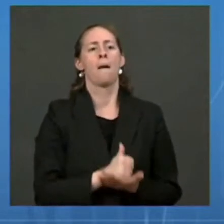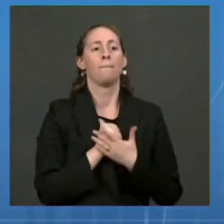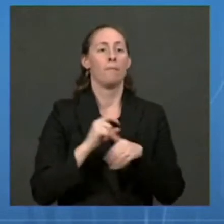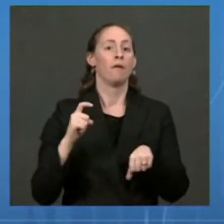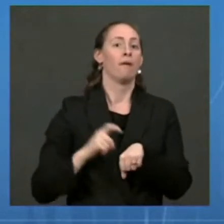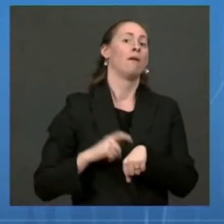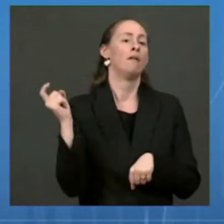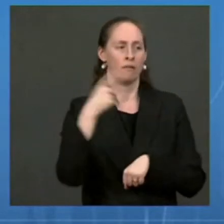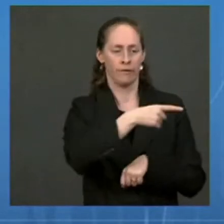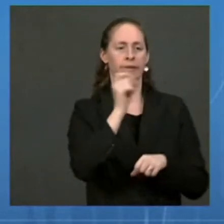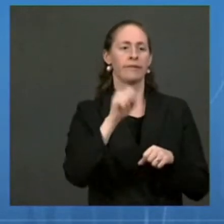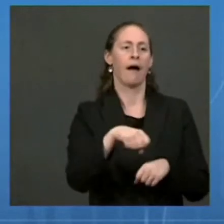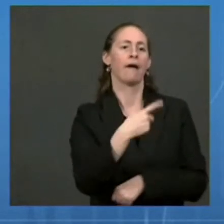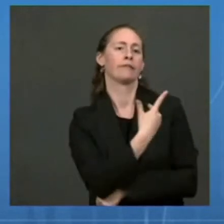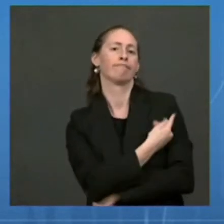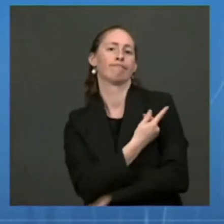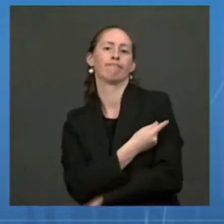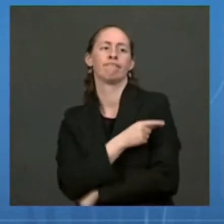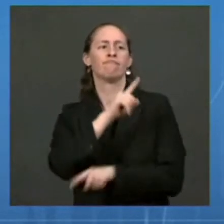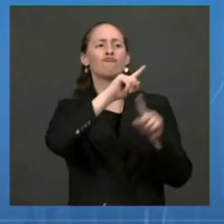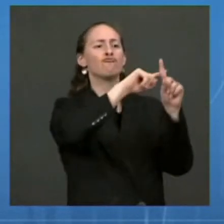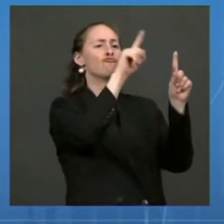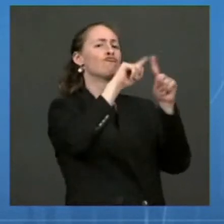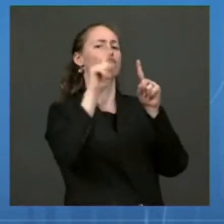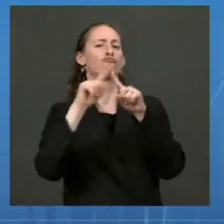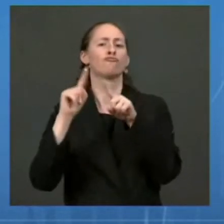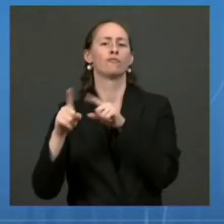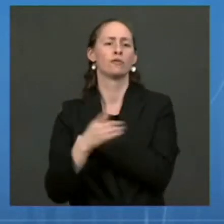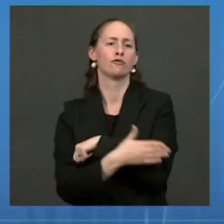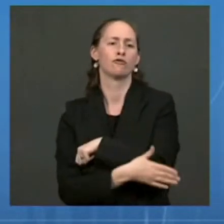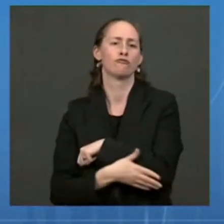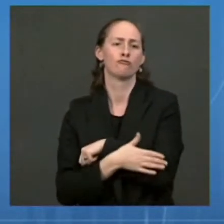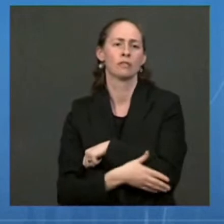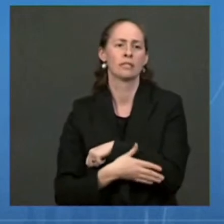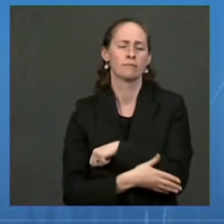SO THAT'S GOING TO REALLY BE ABLE TO HAVE THEM HELP LEVERAGE